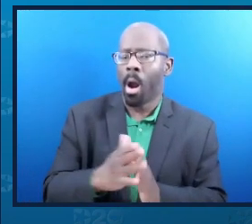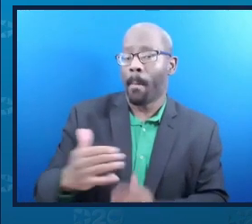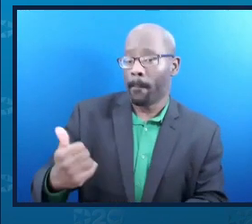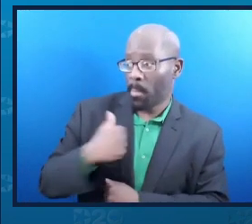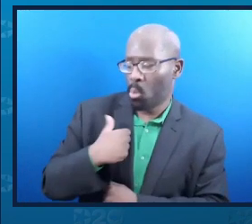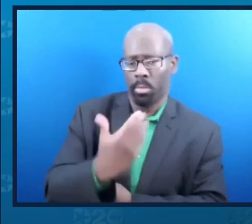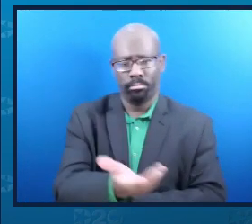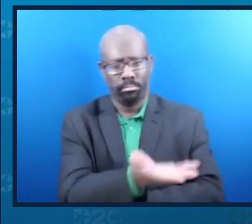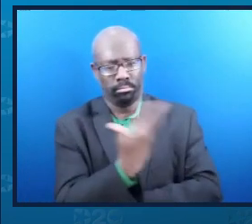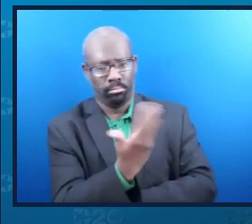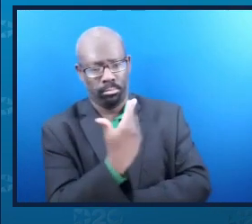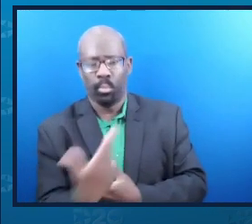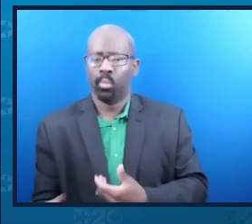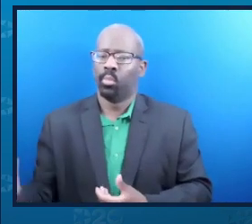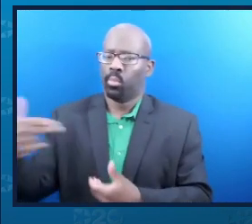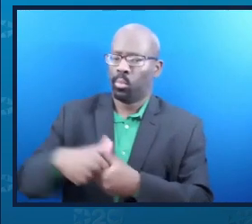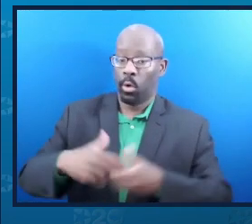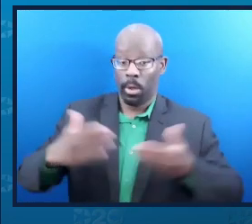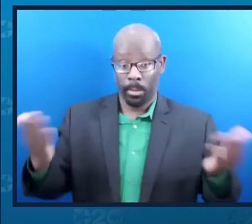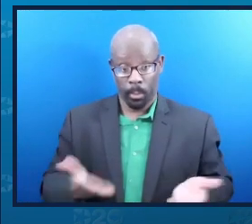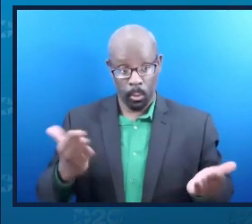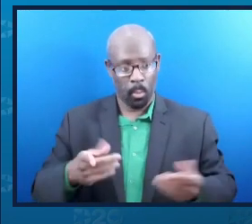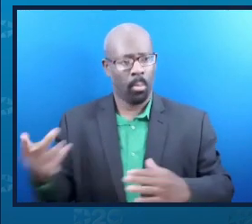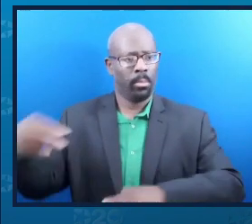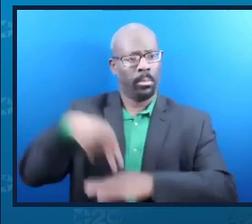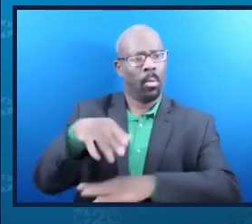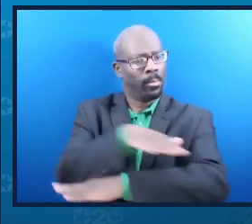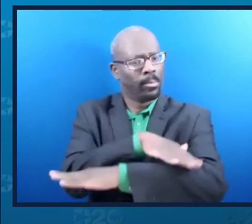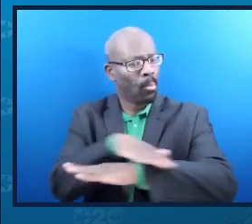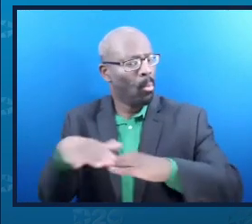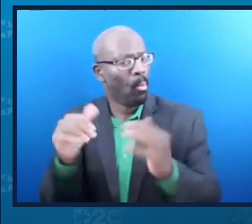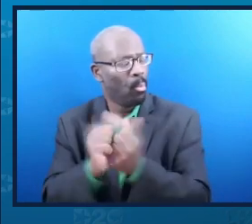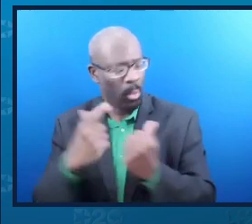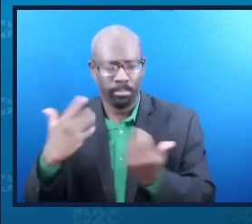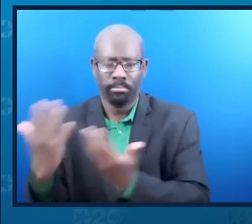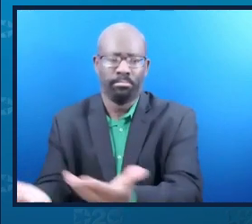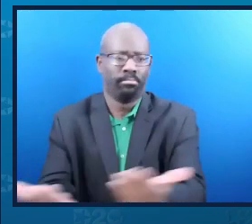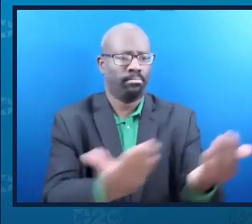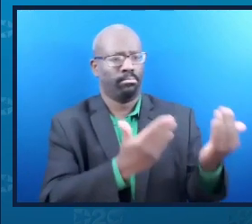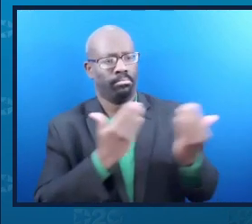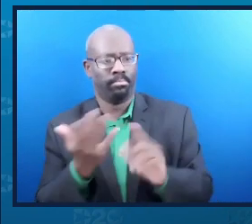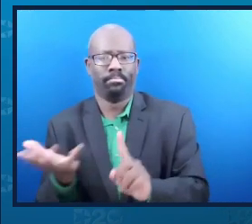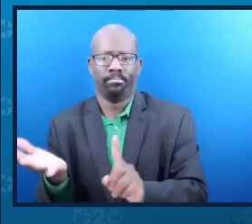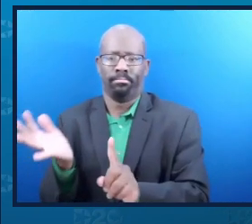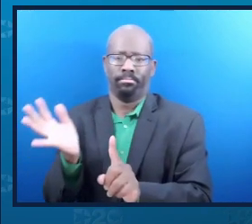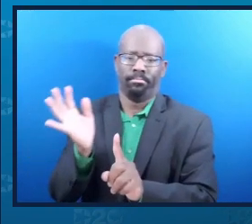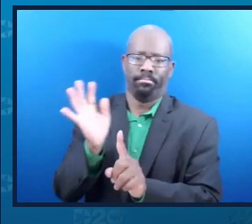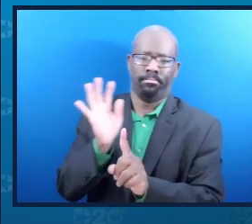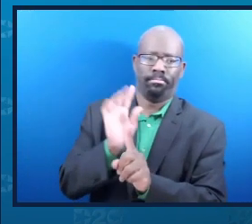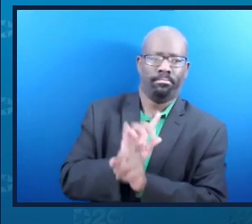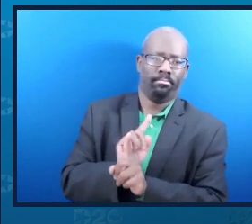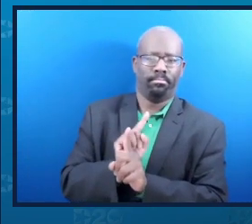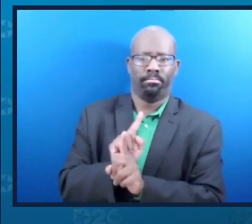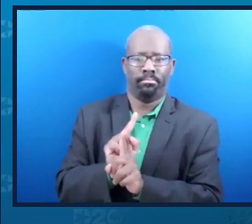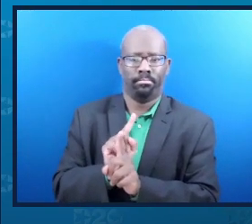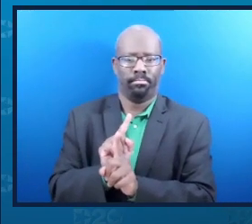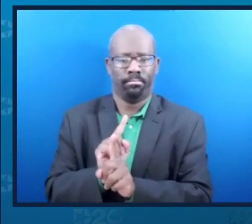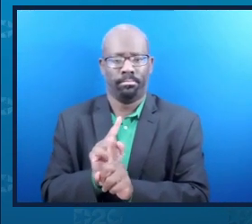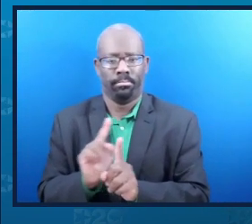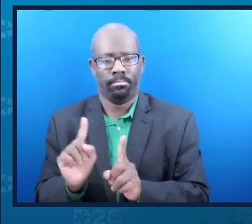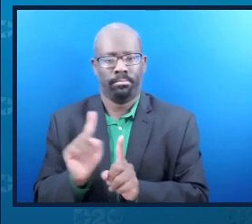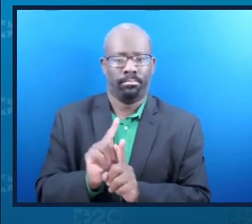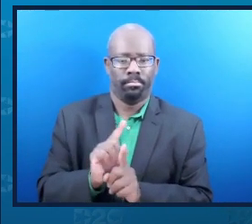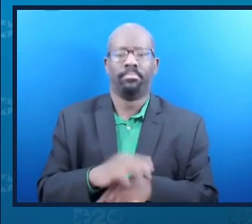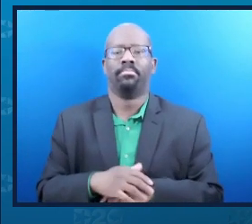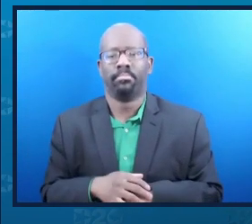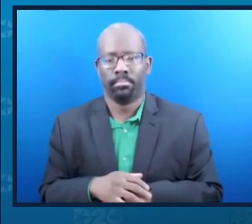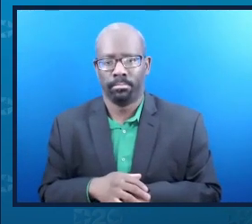MILITARY TIDE JOIN US ON THE